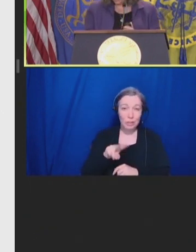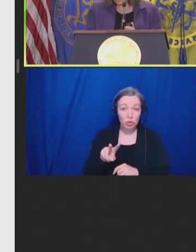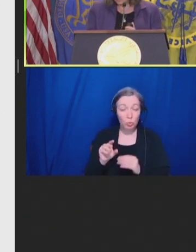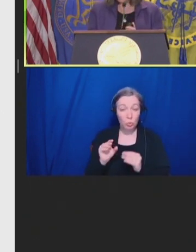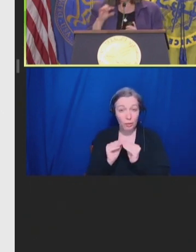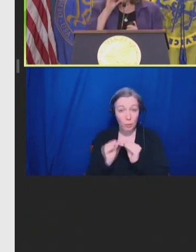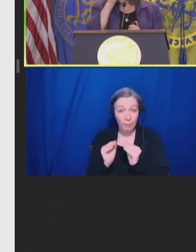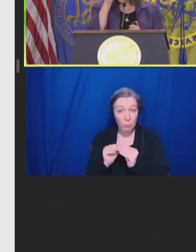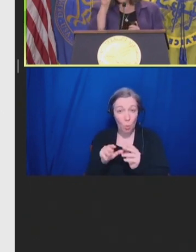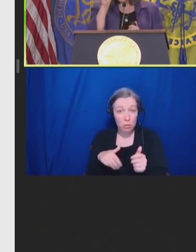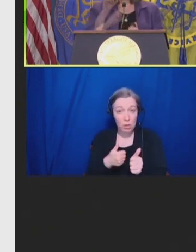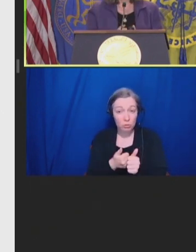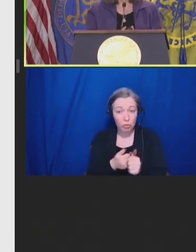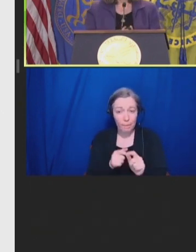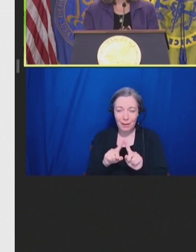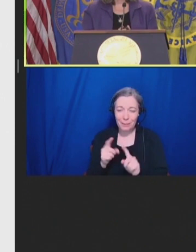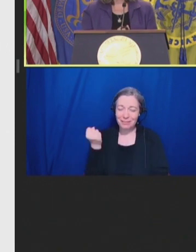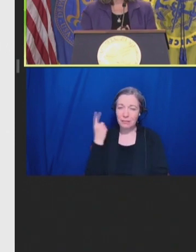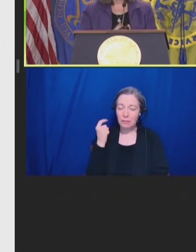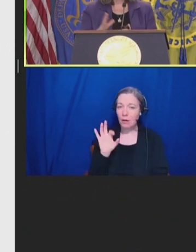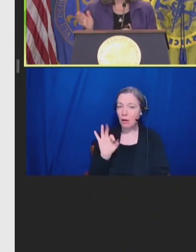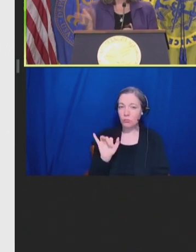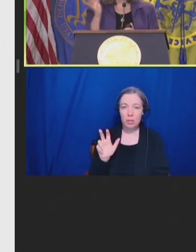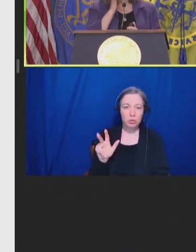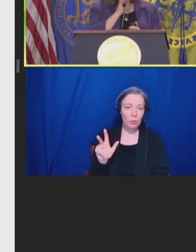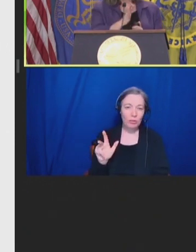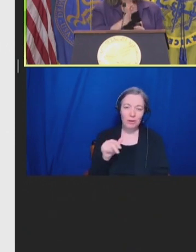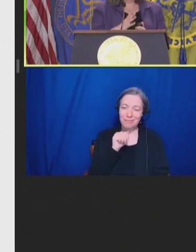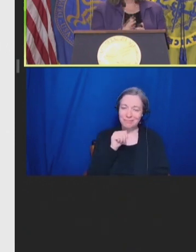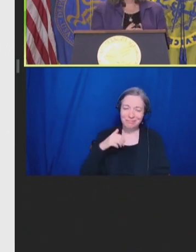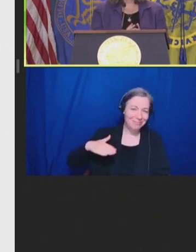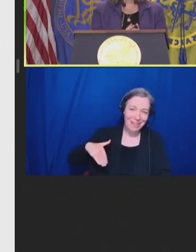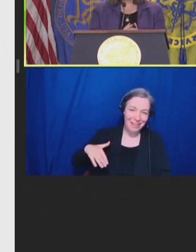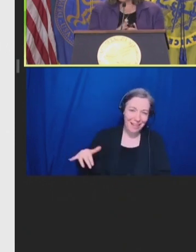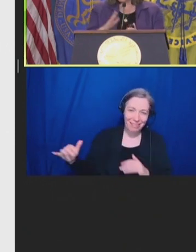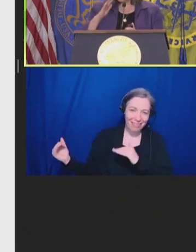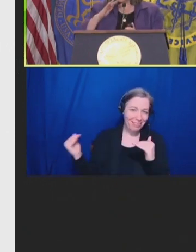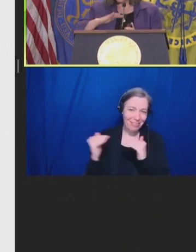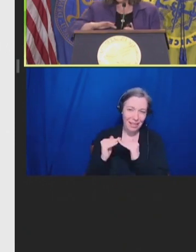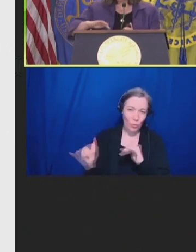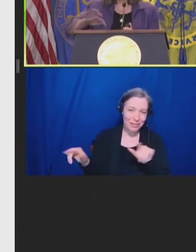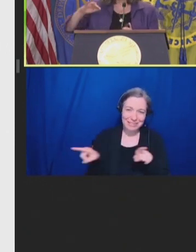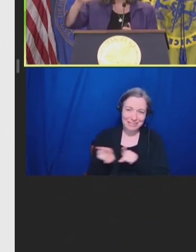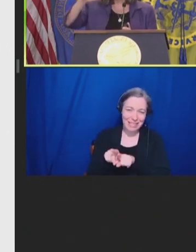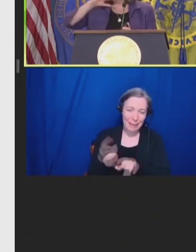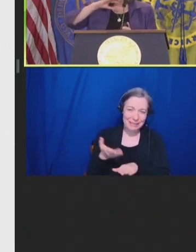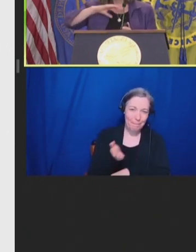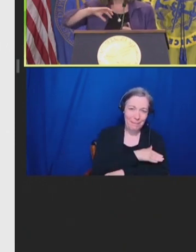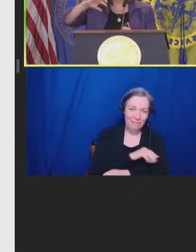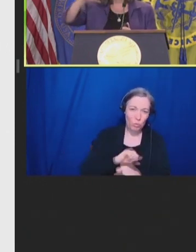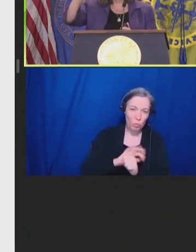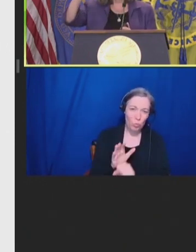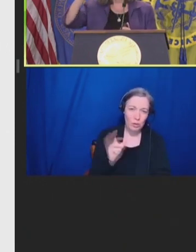are still not quite where we were in fiscal year '19. But we are seeing increases in these